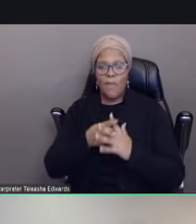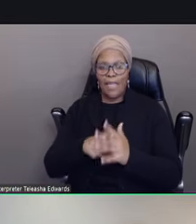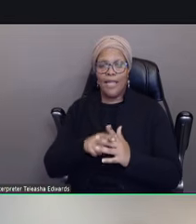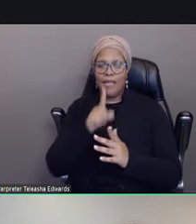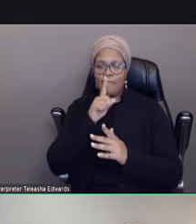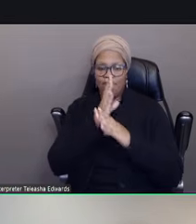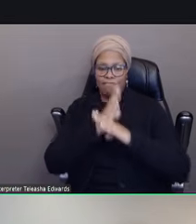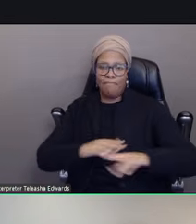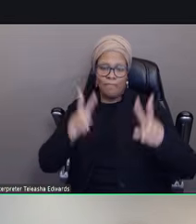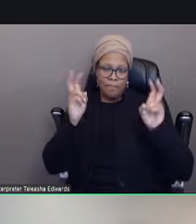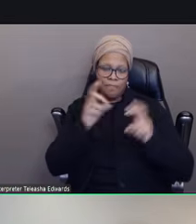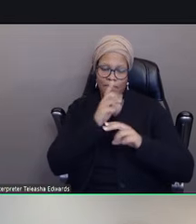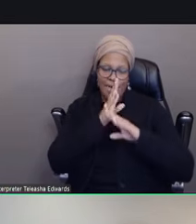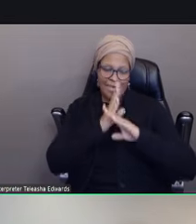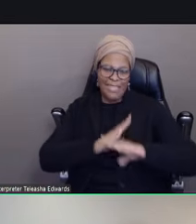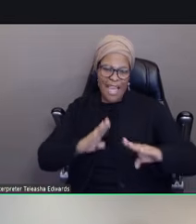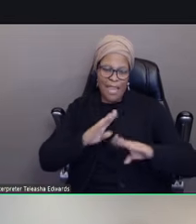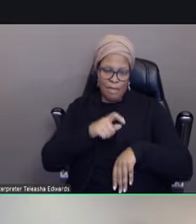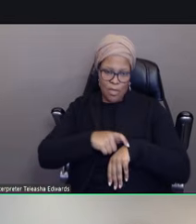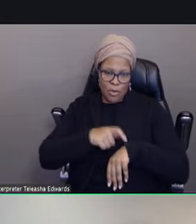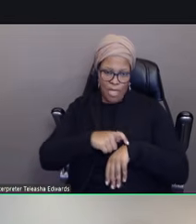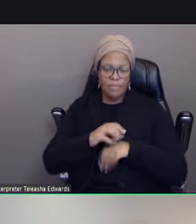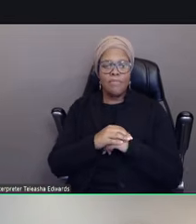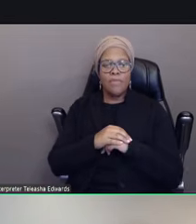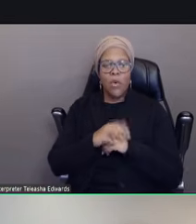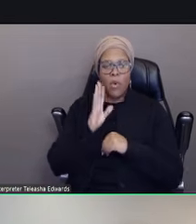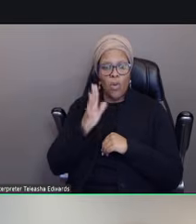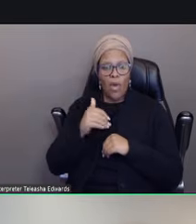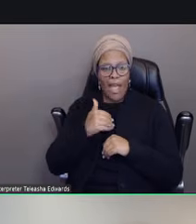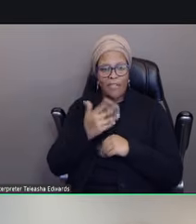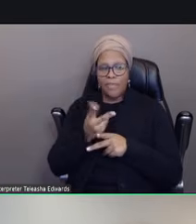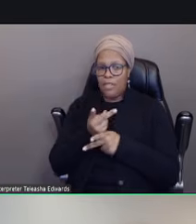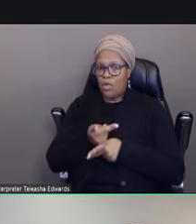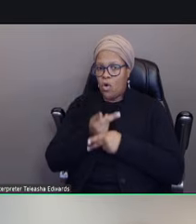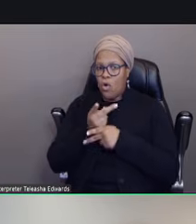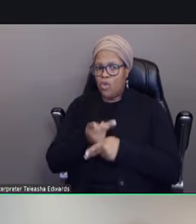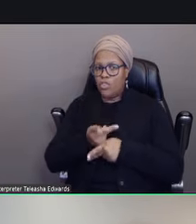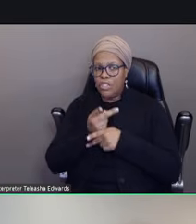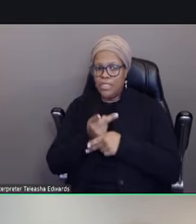um during which we will have to exercise a lot of caution and um protect the integrity